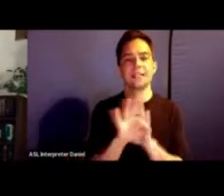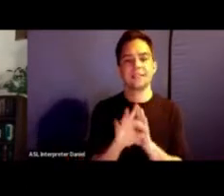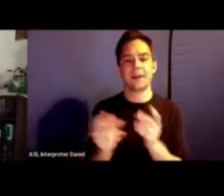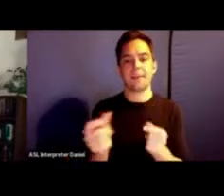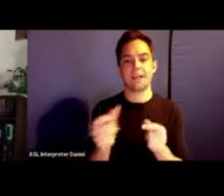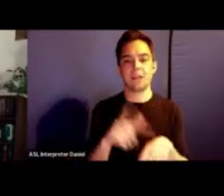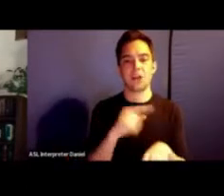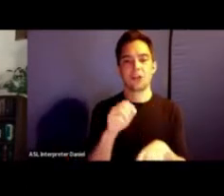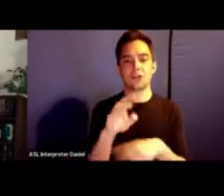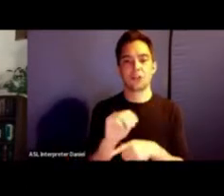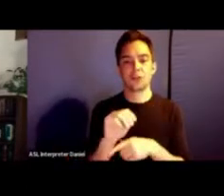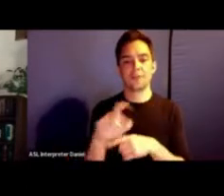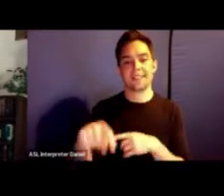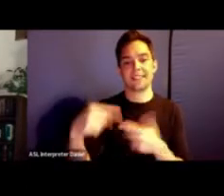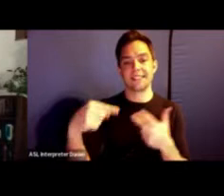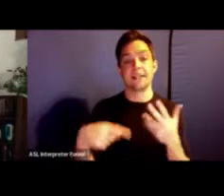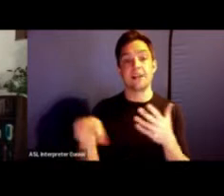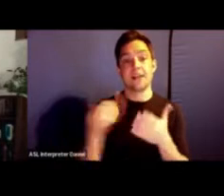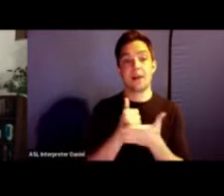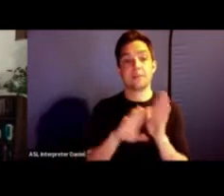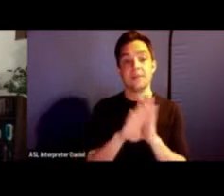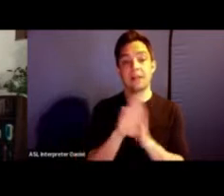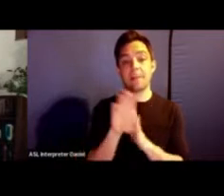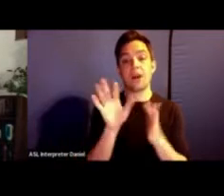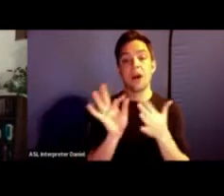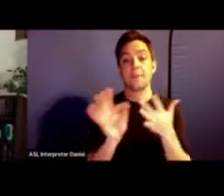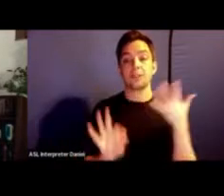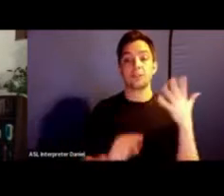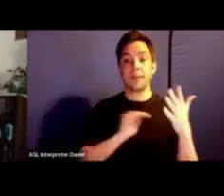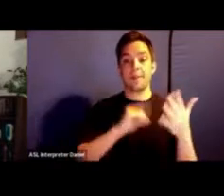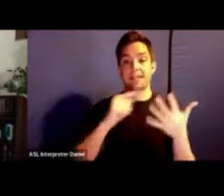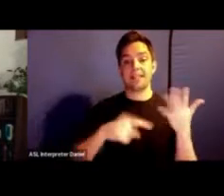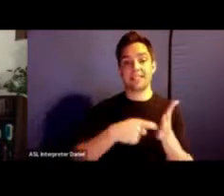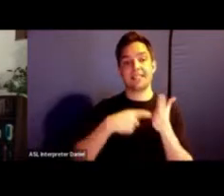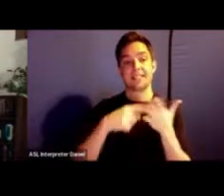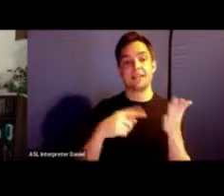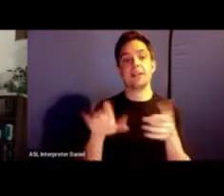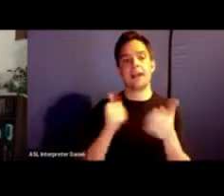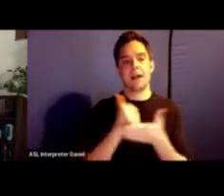term needs, they help develop options to meet those needs. They help access identified